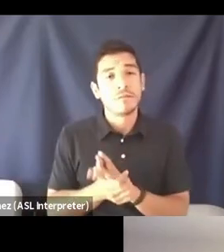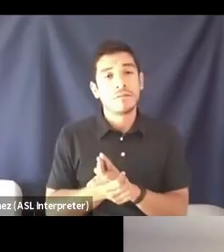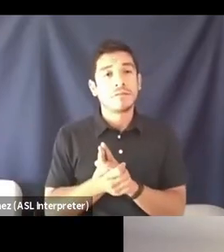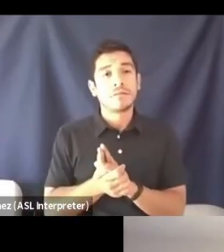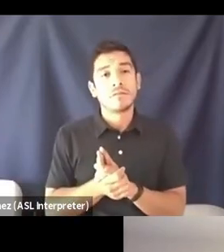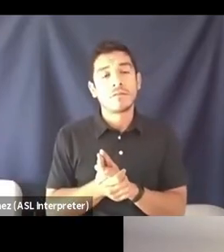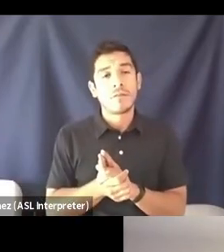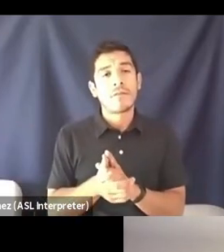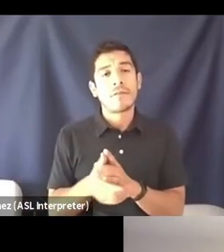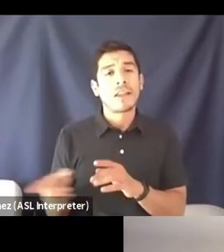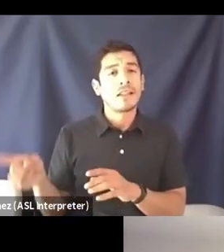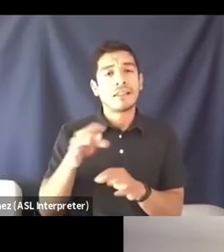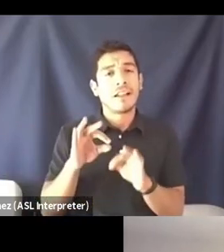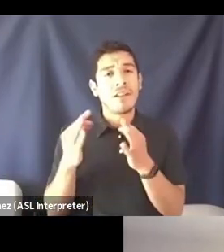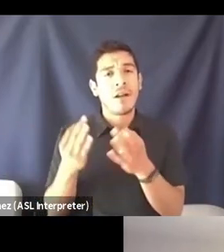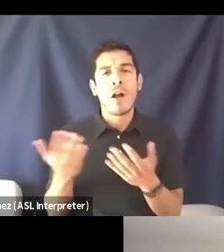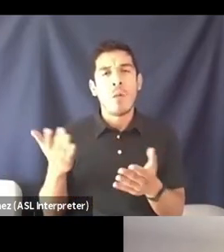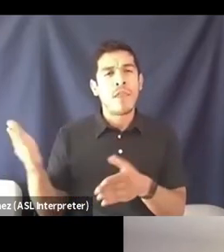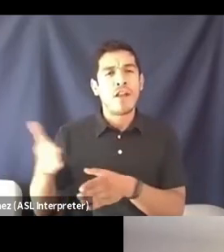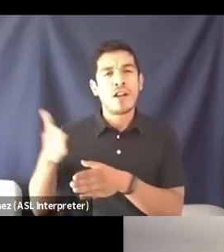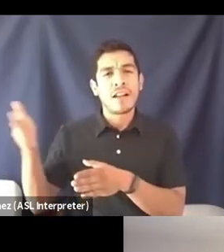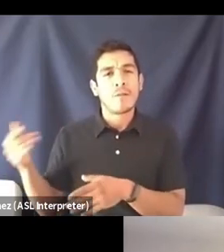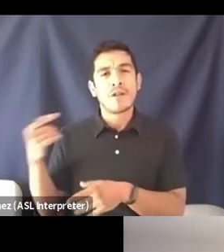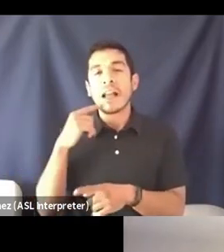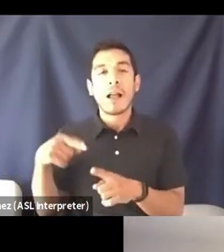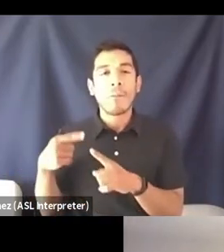of these families and what their neighbors say about them. And what it does